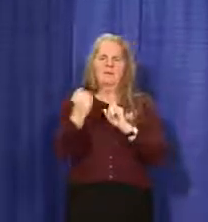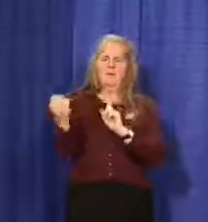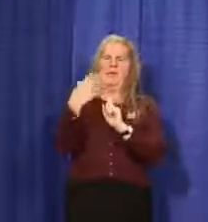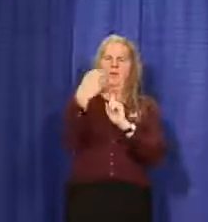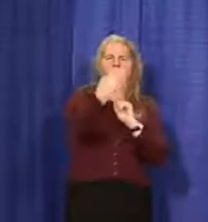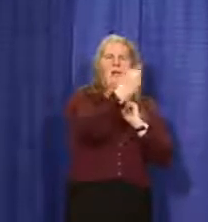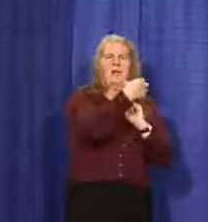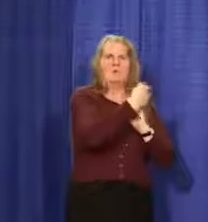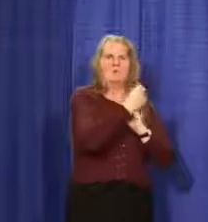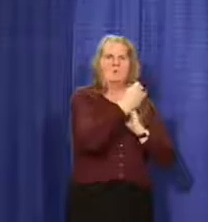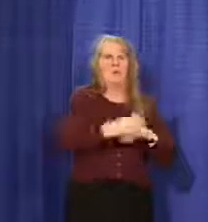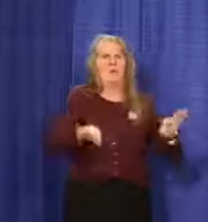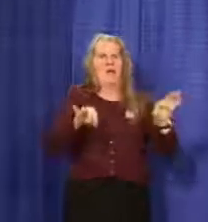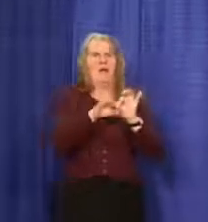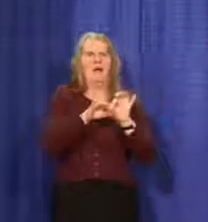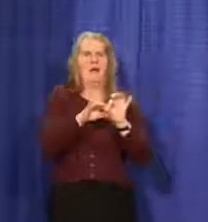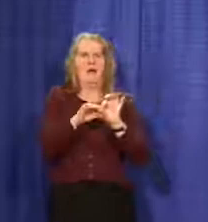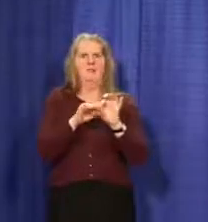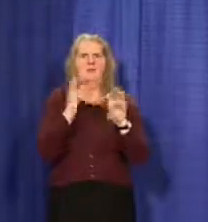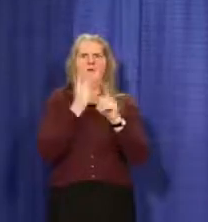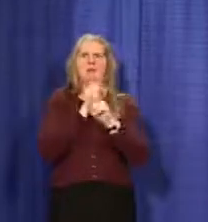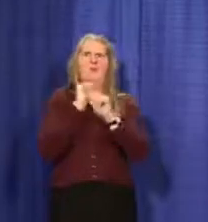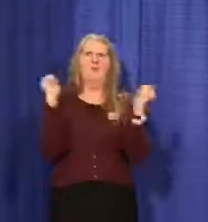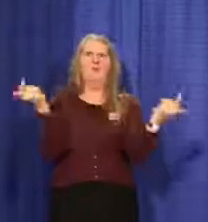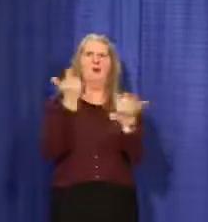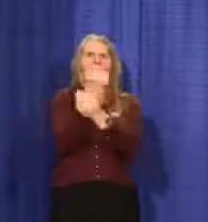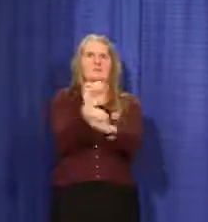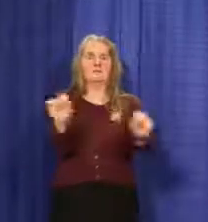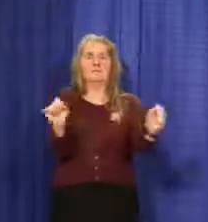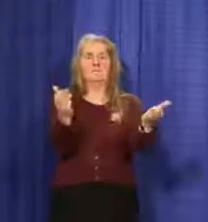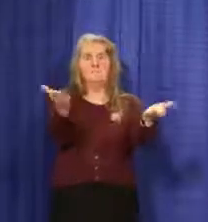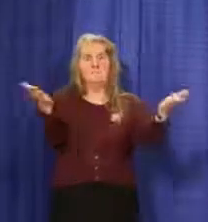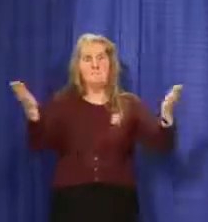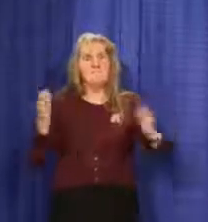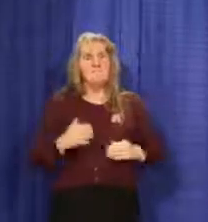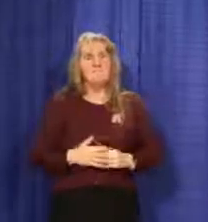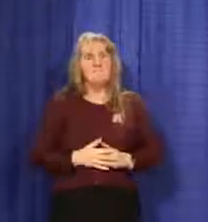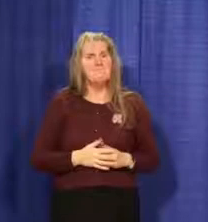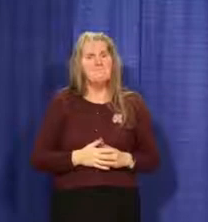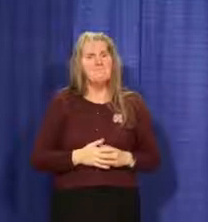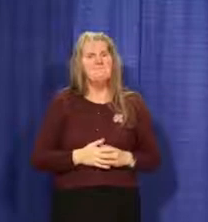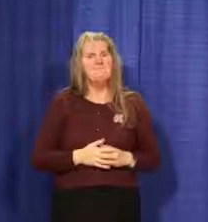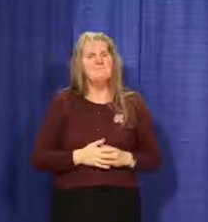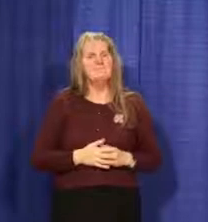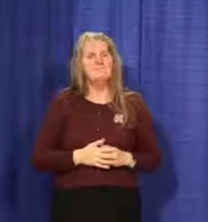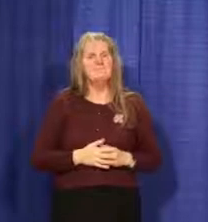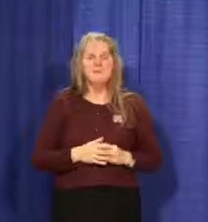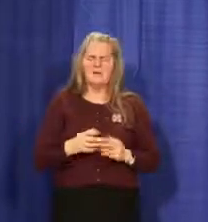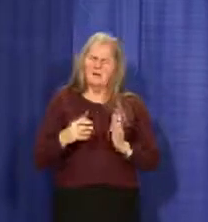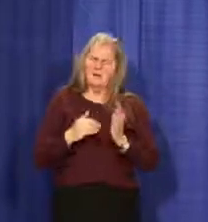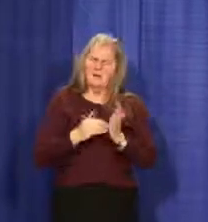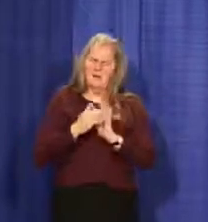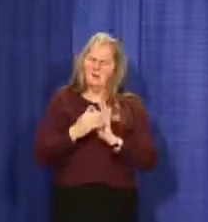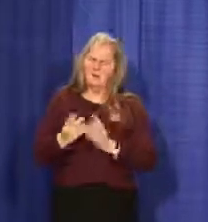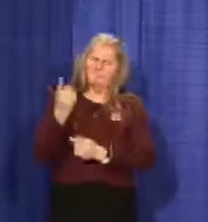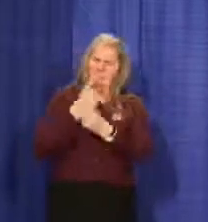reducing your risk is vital to the well-being of all of us. I am often asked whether the BC